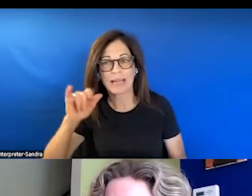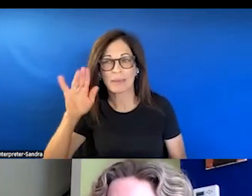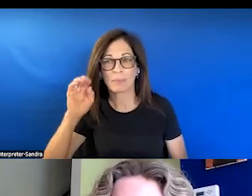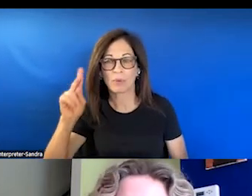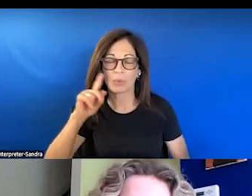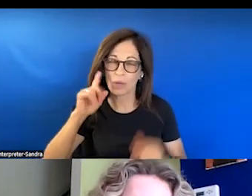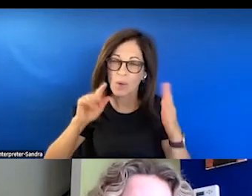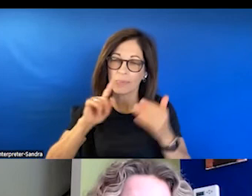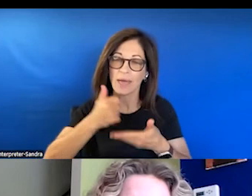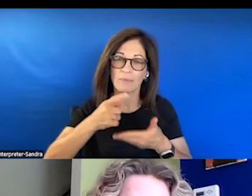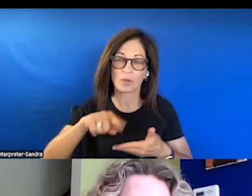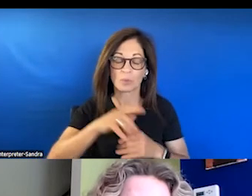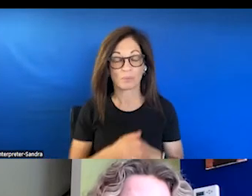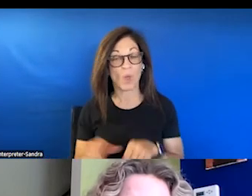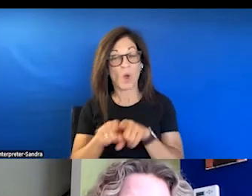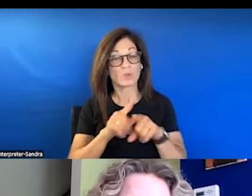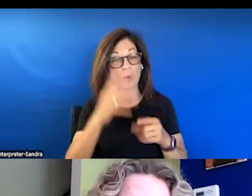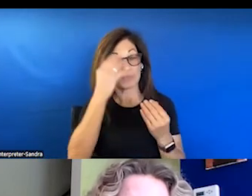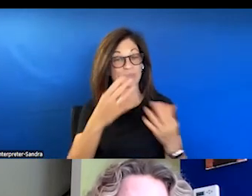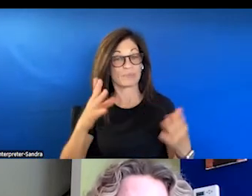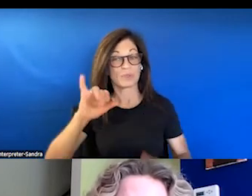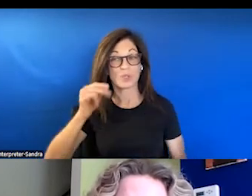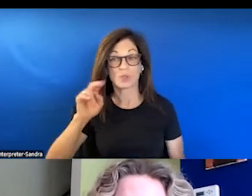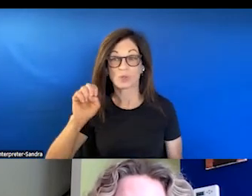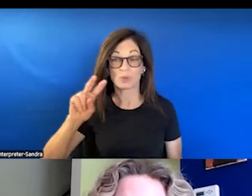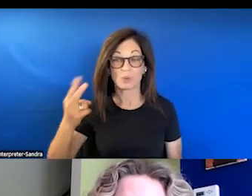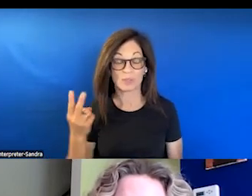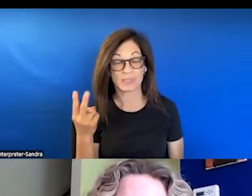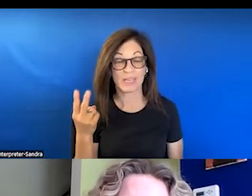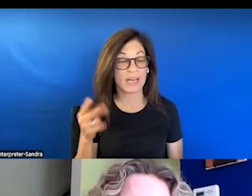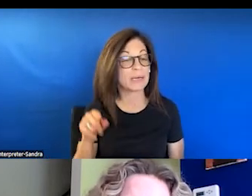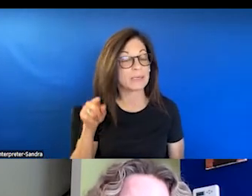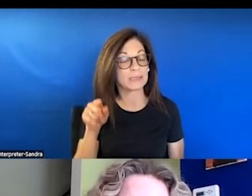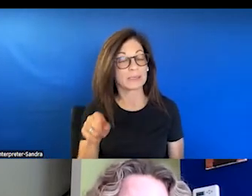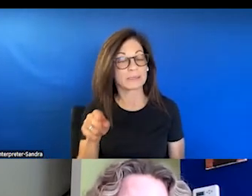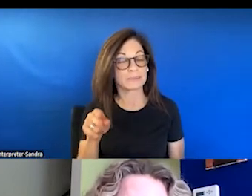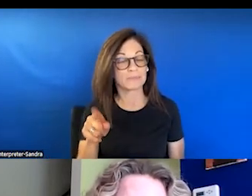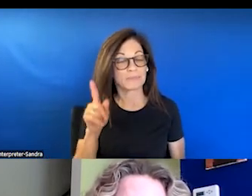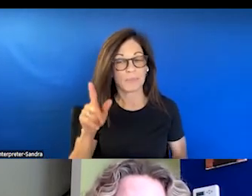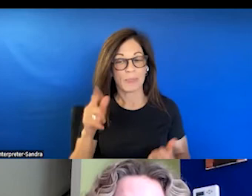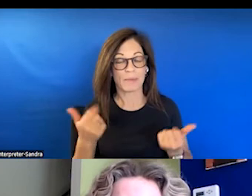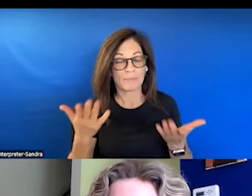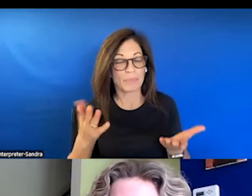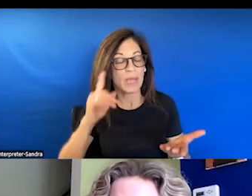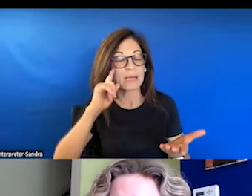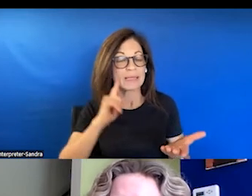HIGHLIGHT ON JUNE 22nd, WHO PROVIDE, DEAF MENTAL HEALTH SERVICES IN NEW HAMPSHIRE